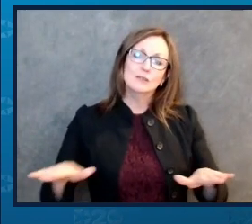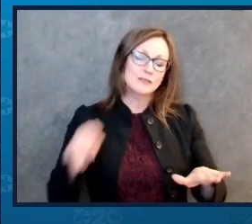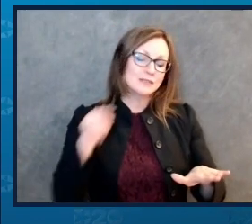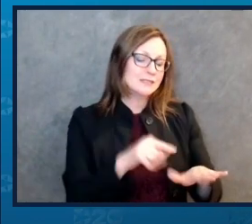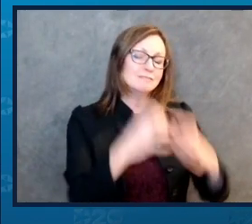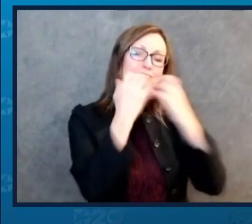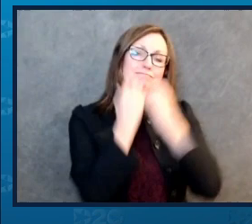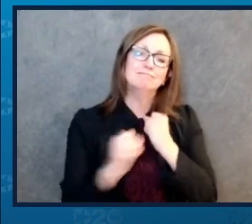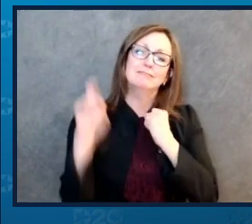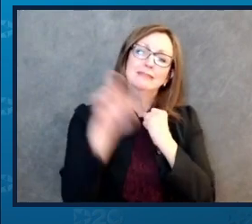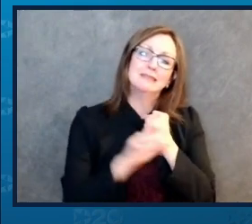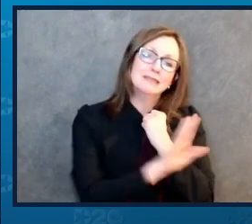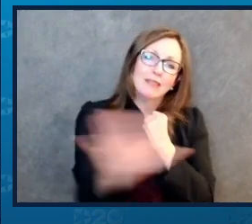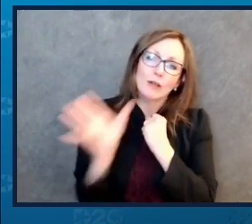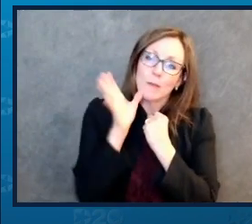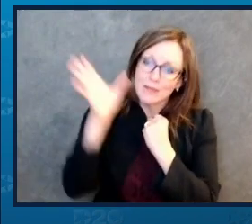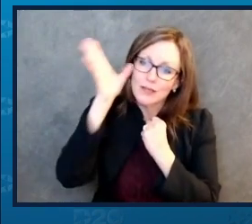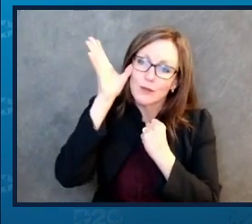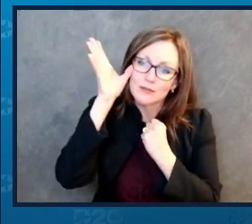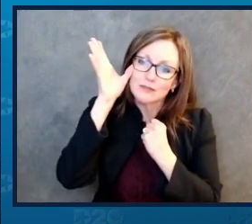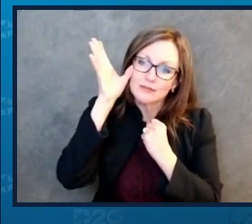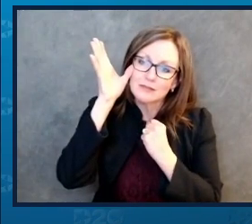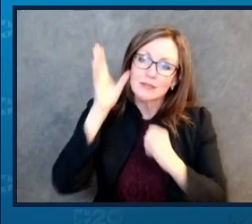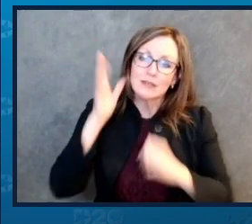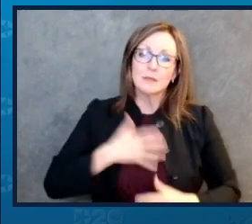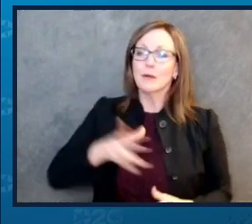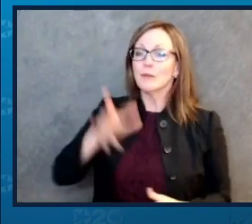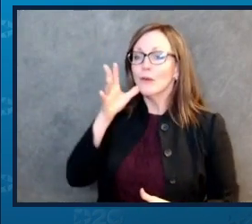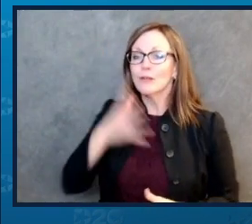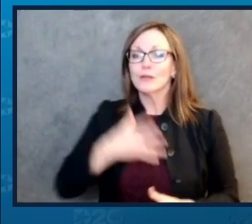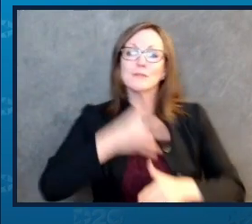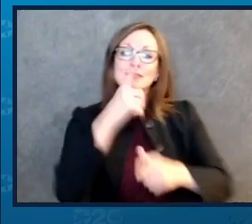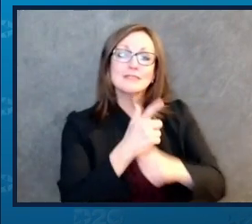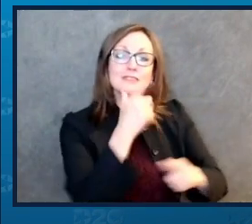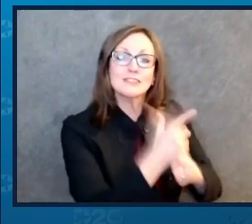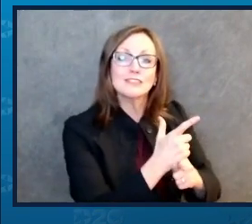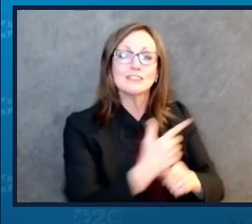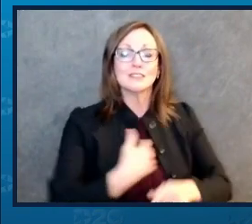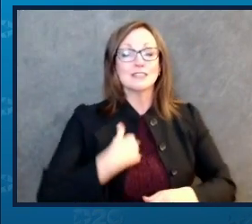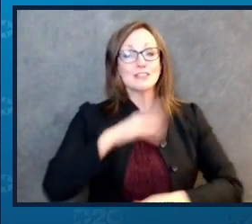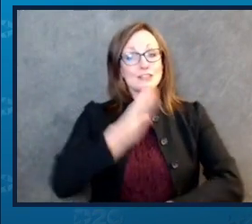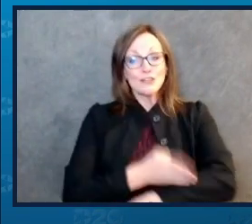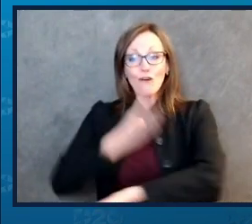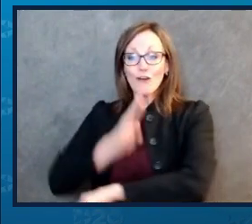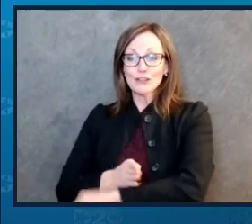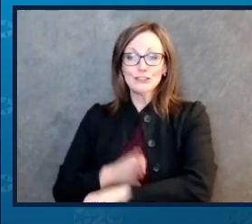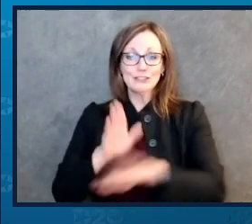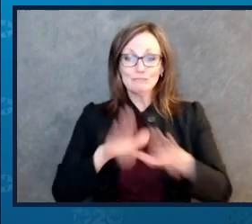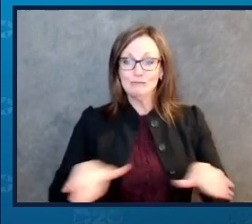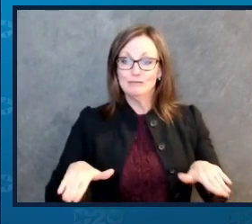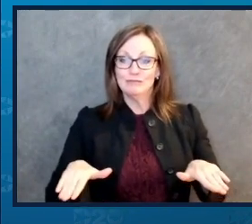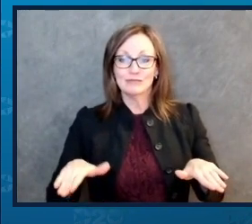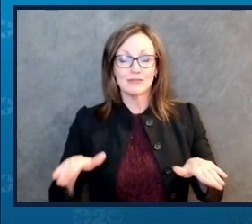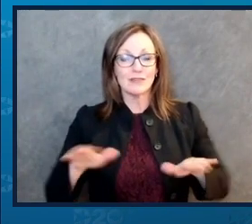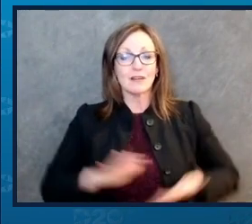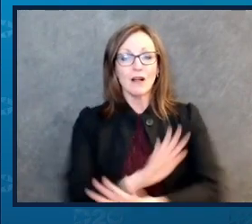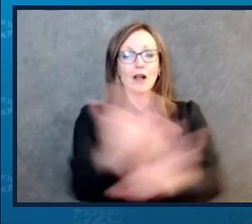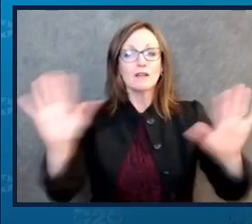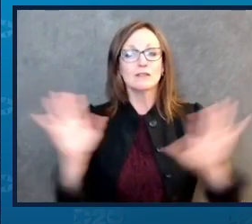ON NOVEMBER THIRD, I AM GOING TO VOTE FOR MY MOTHER, SISTER AND DAUGHTERS. WILL VOTE FAR FUTURE WHERE ALL